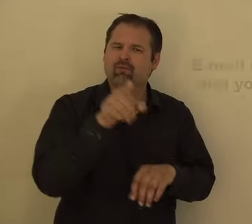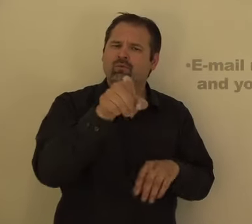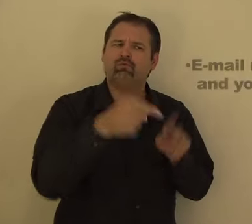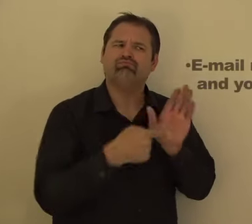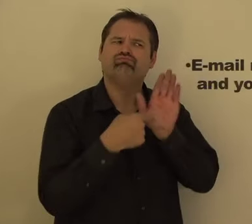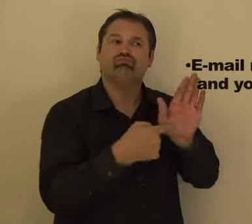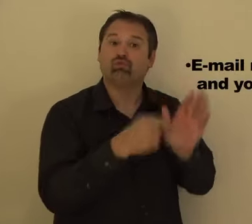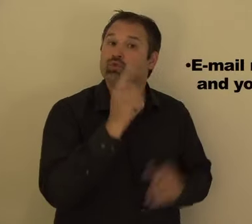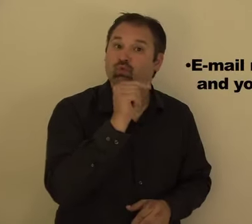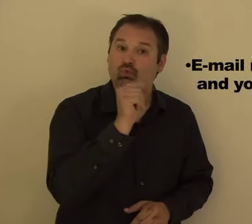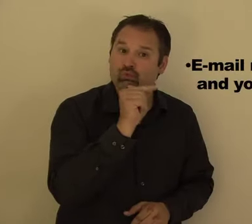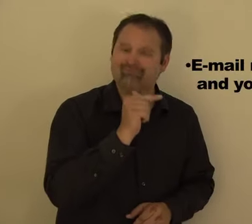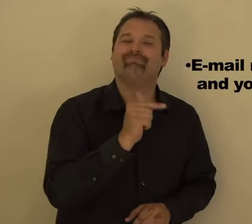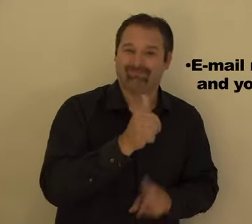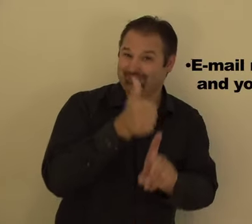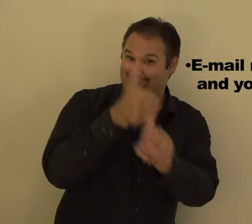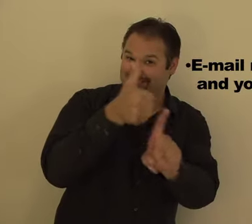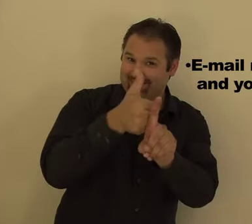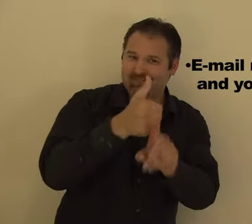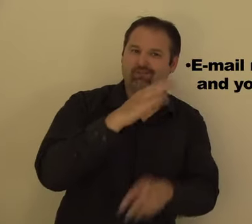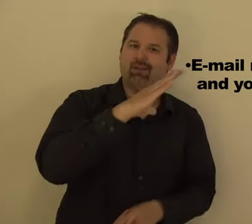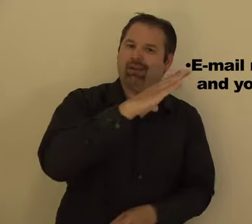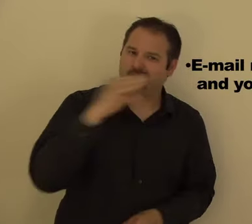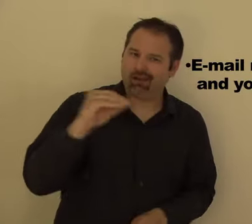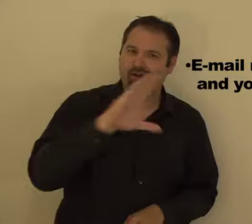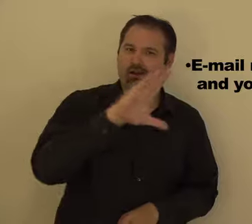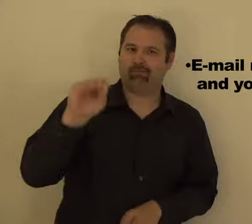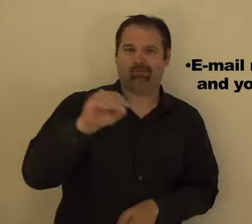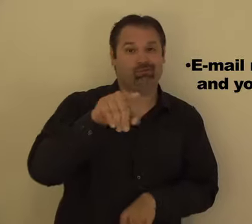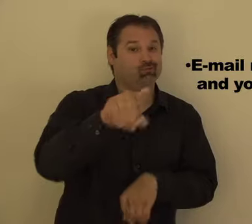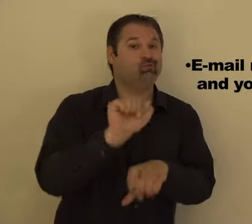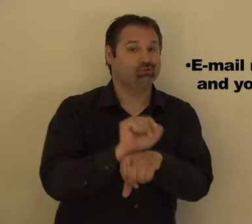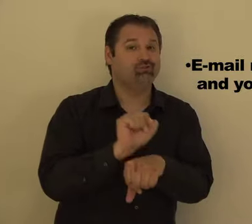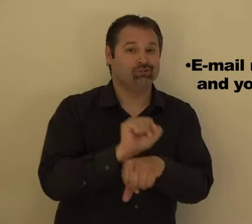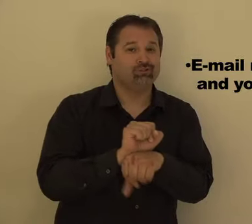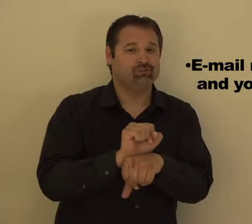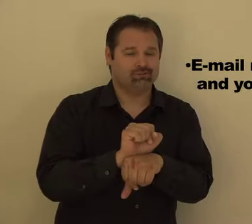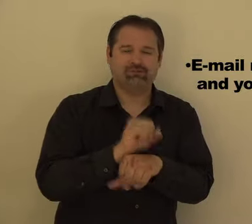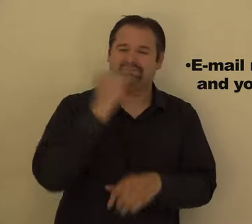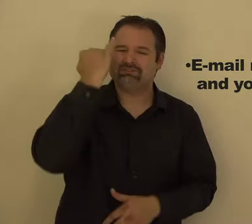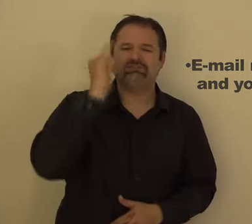As with any form of communication, you will be judged on what you say